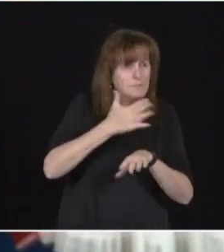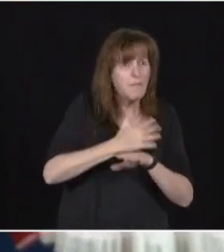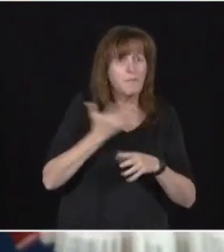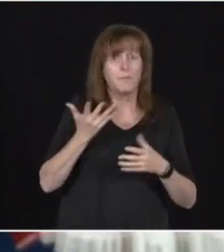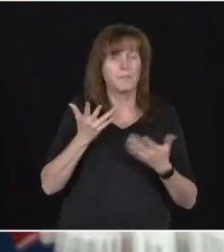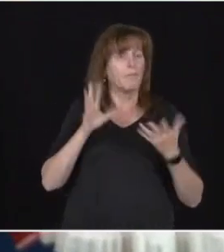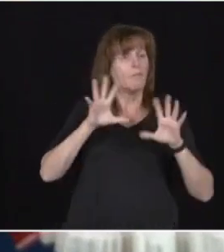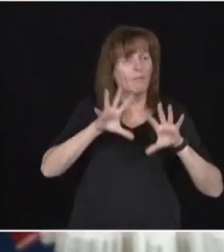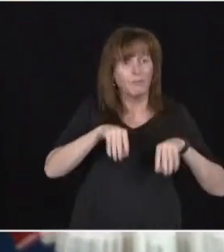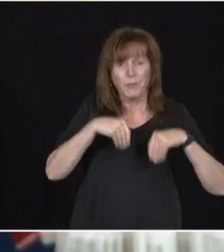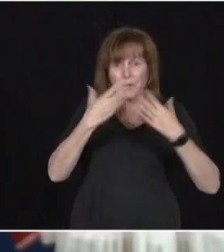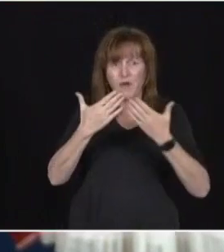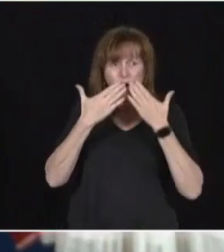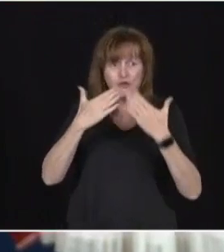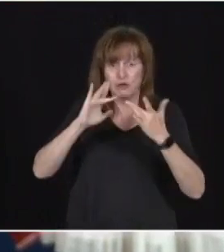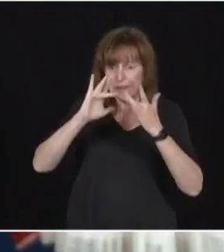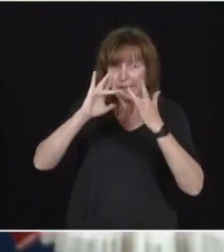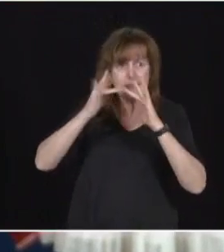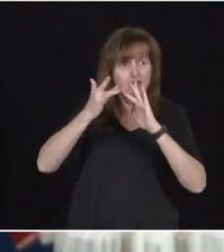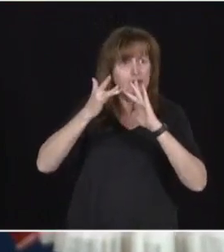Low-cost, high-impact and